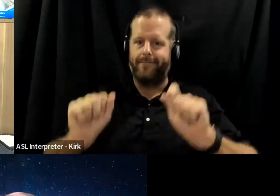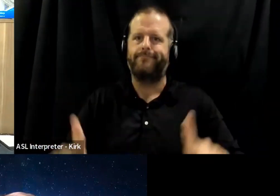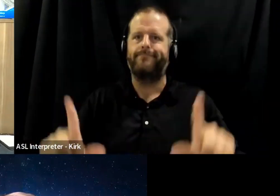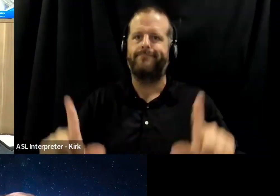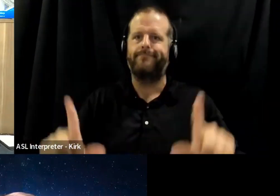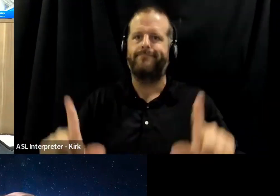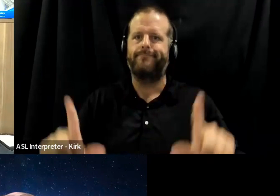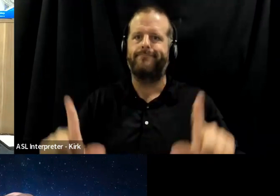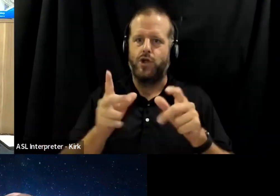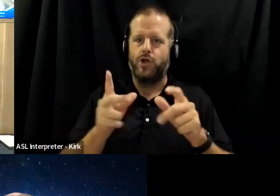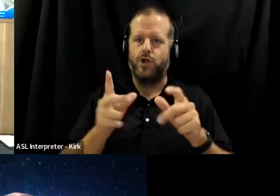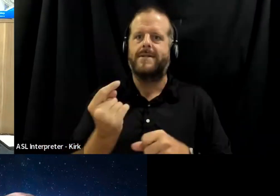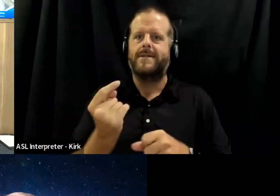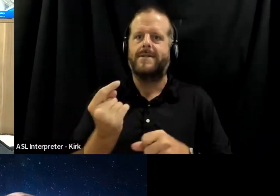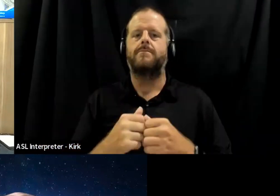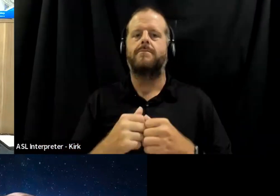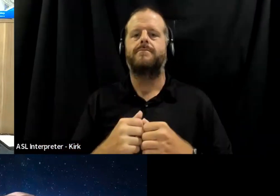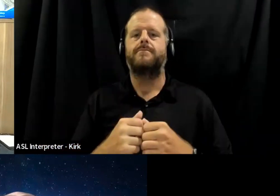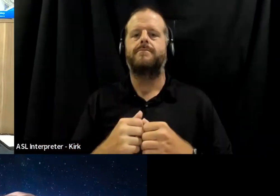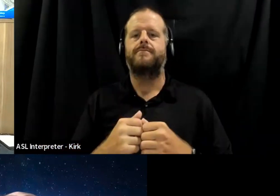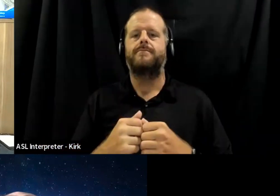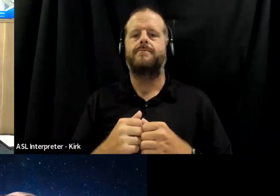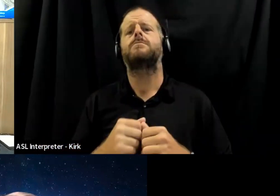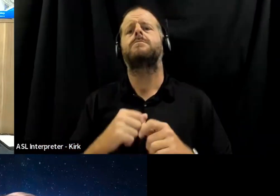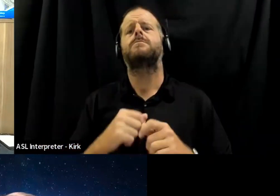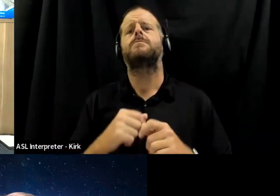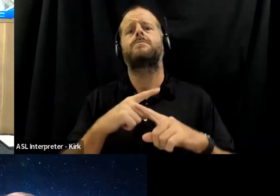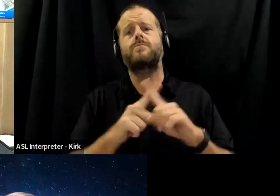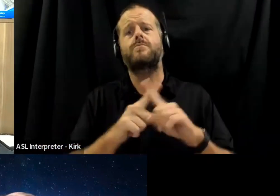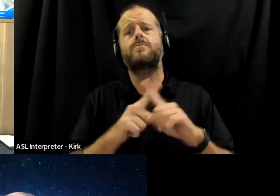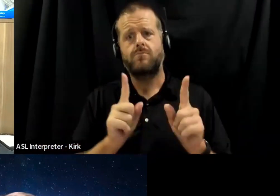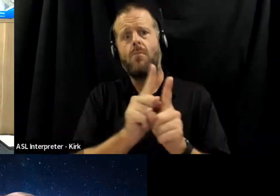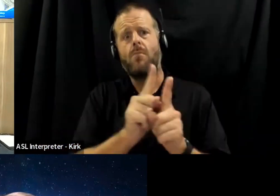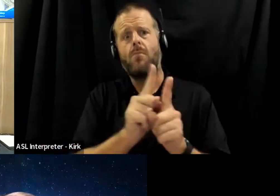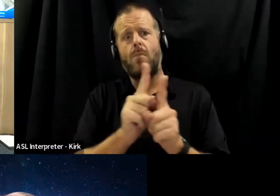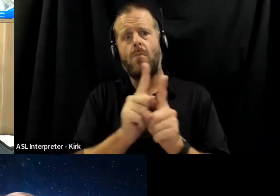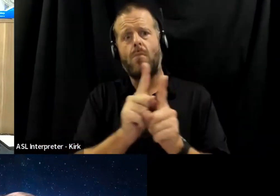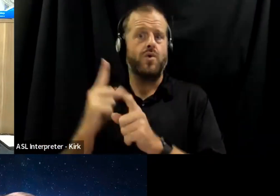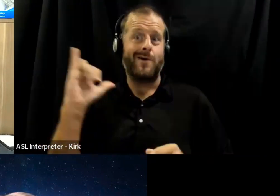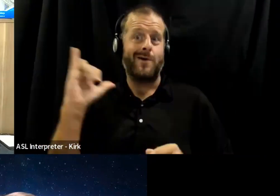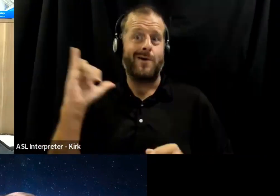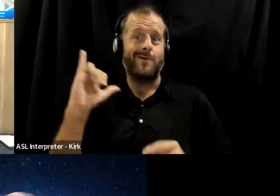, but just, it also sounds like. Somebody like you, Chancey, doesn't let that stop them, right?